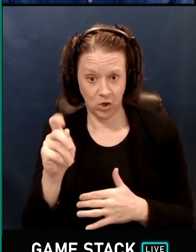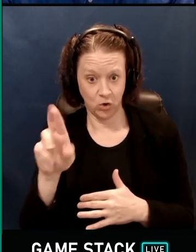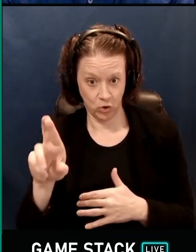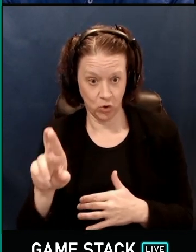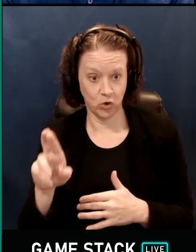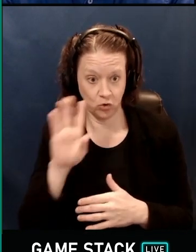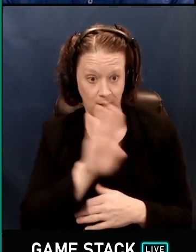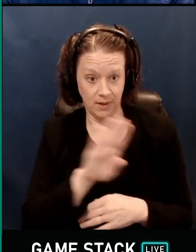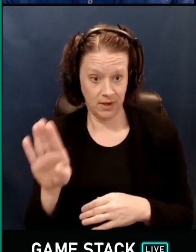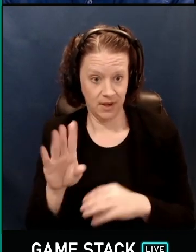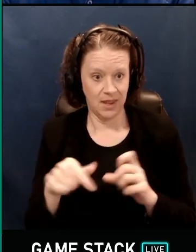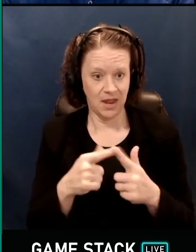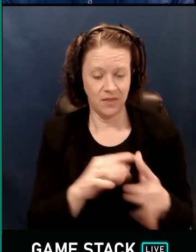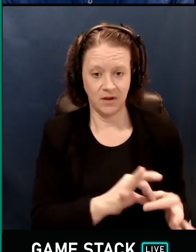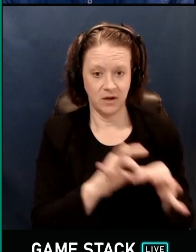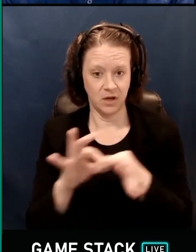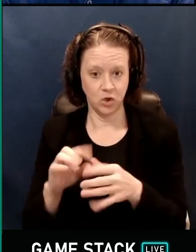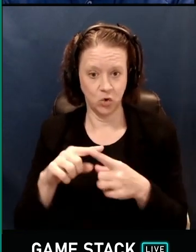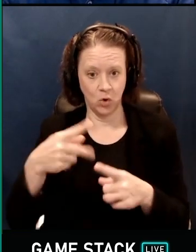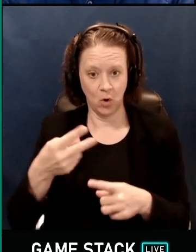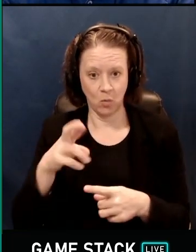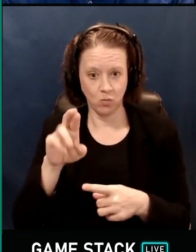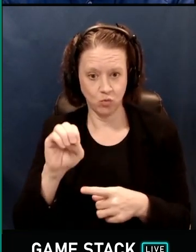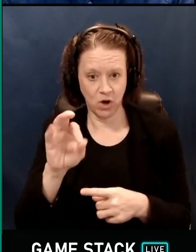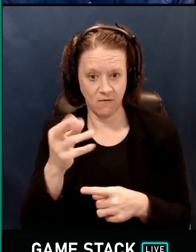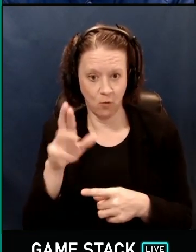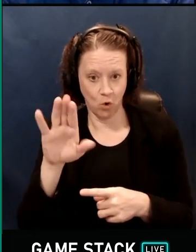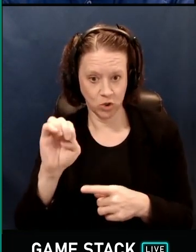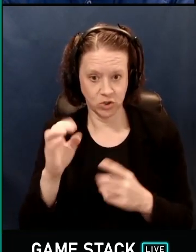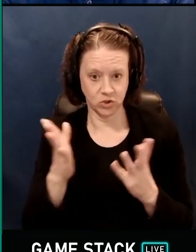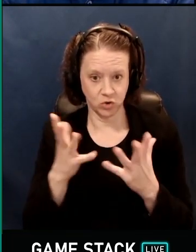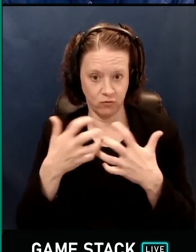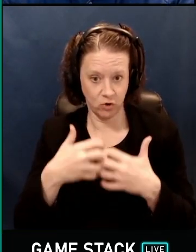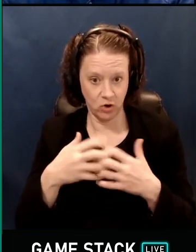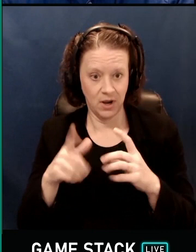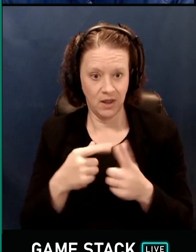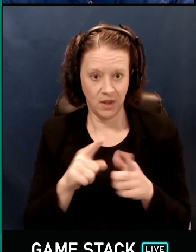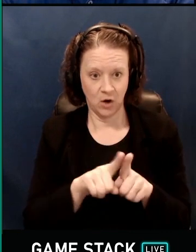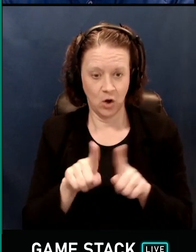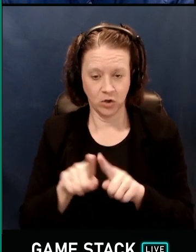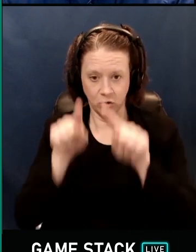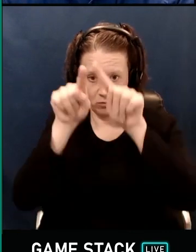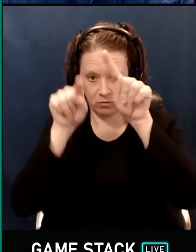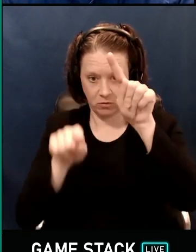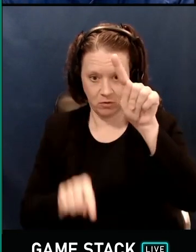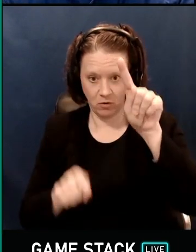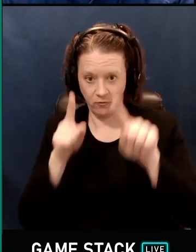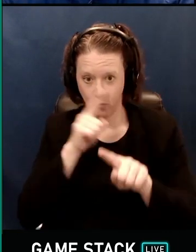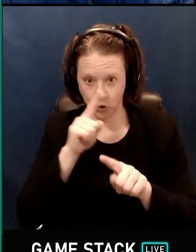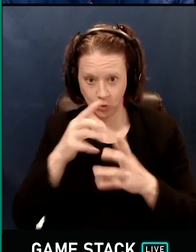many video servers also running Unity Editor, to build apps and asset bundles.